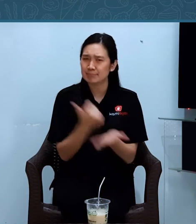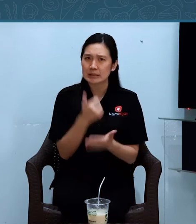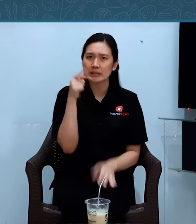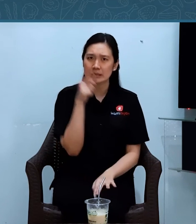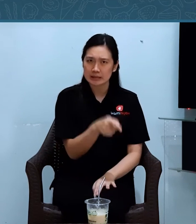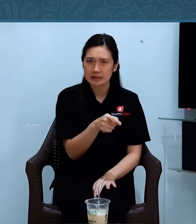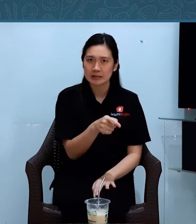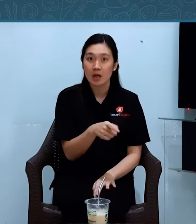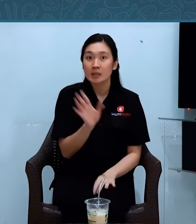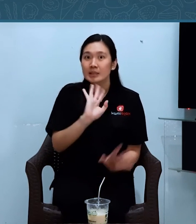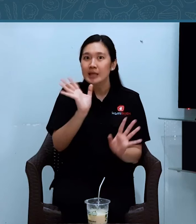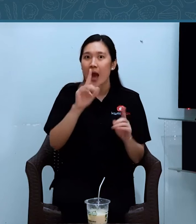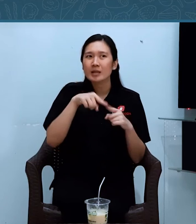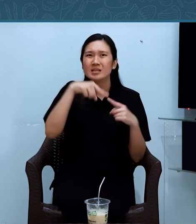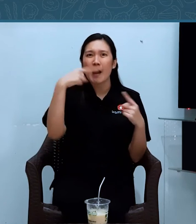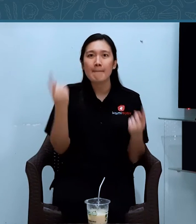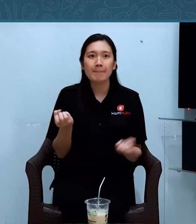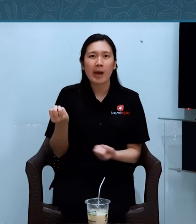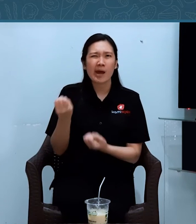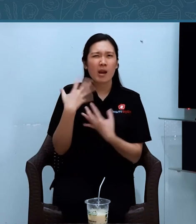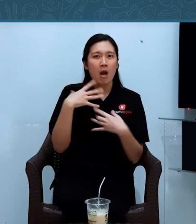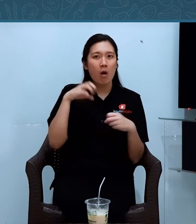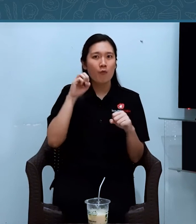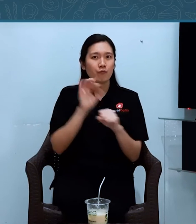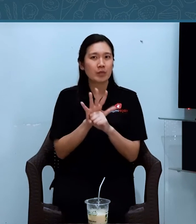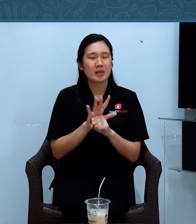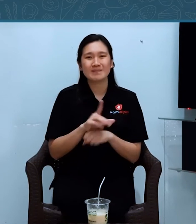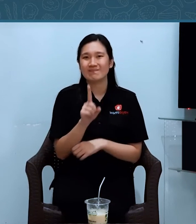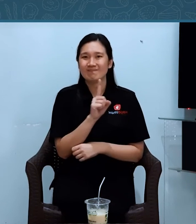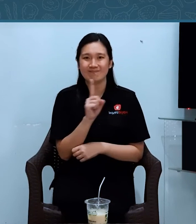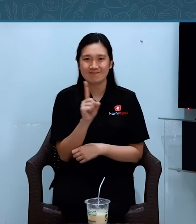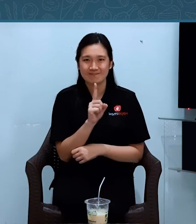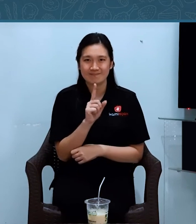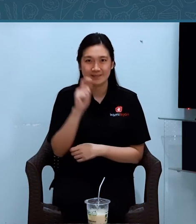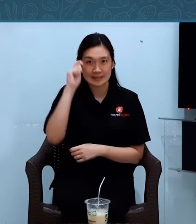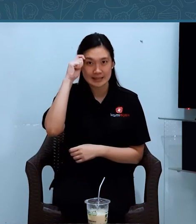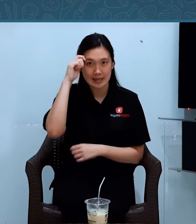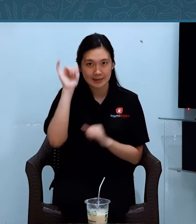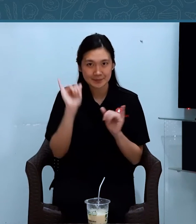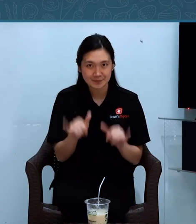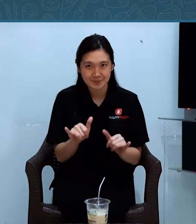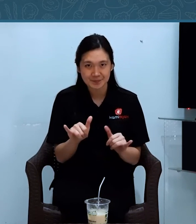Take care of yourself, yes, do not get hit by covid.